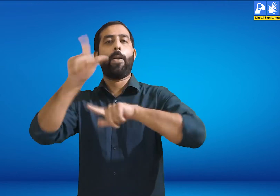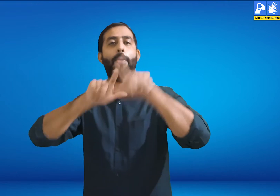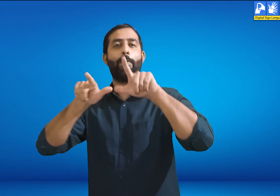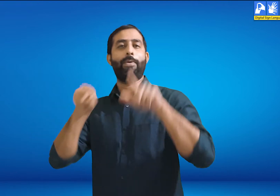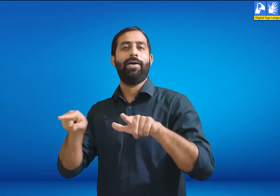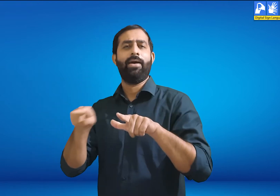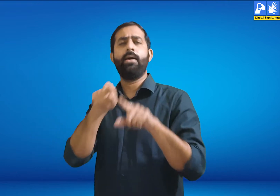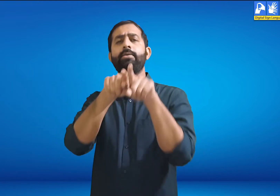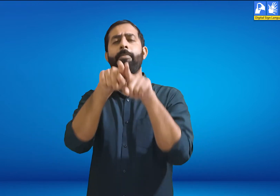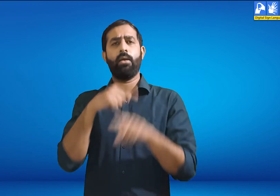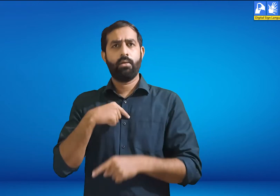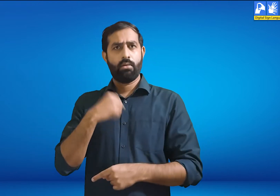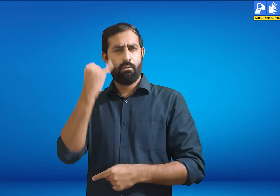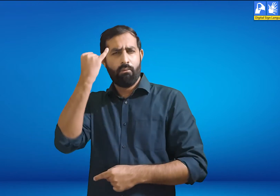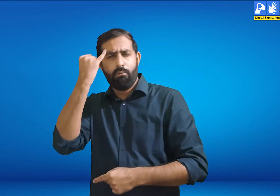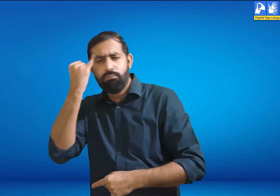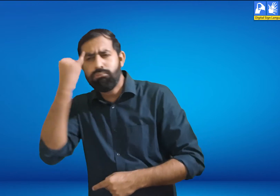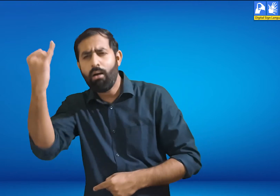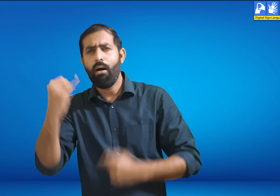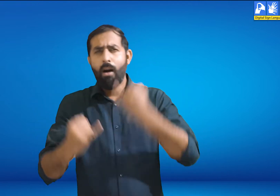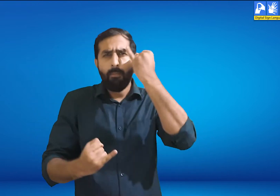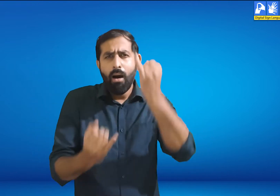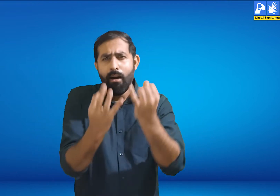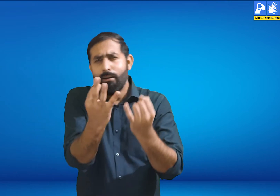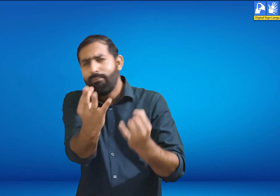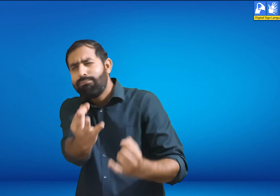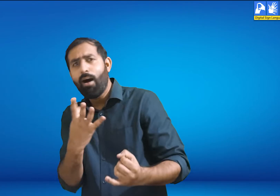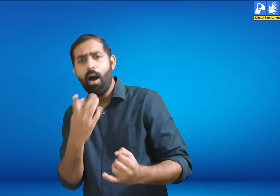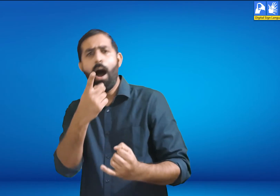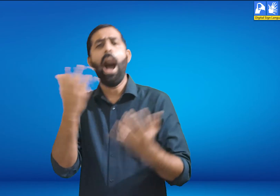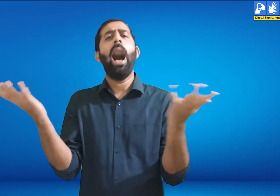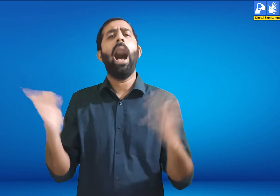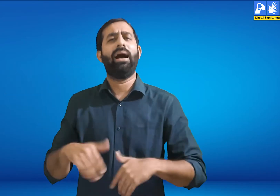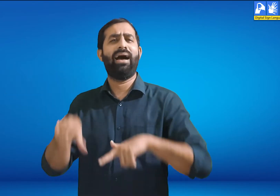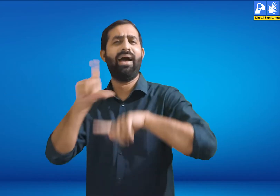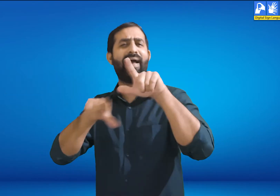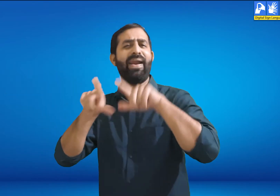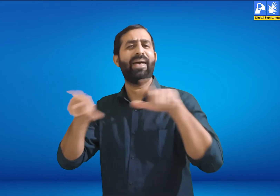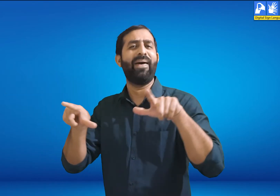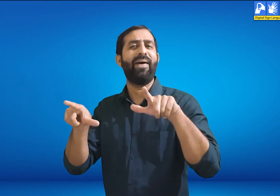Language allows us to express how we understand and think.